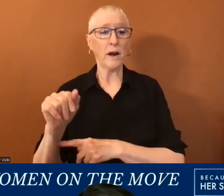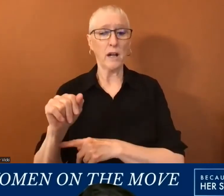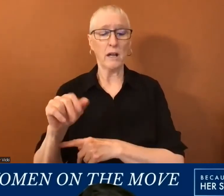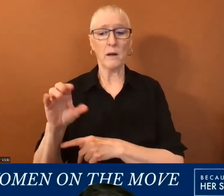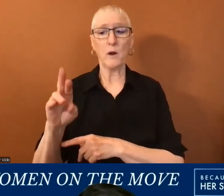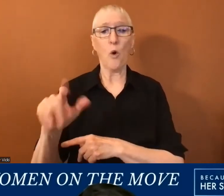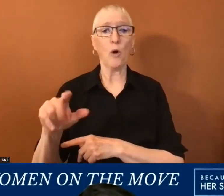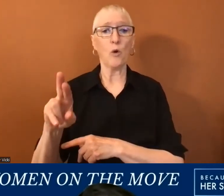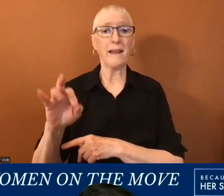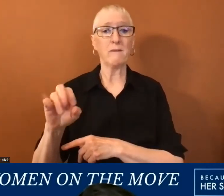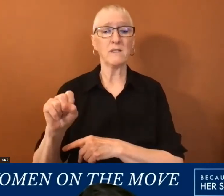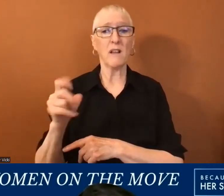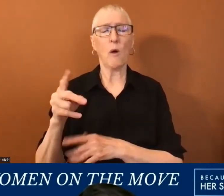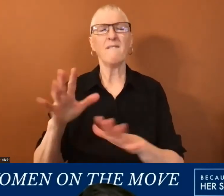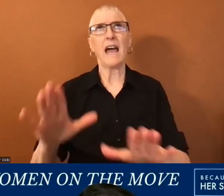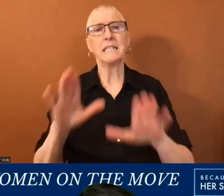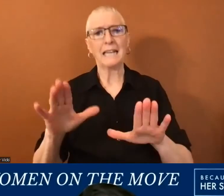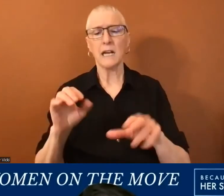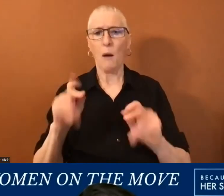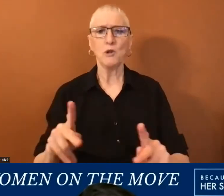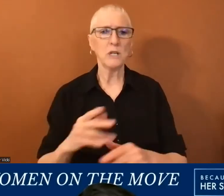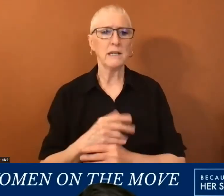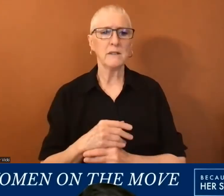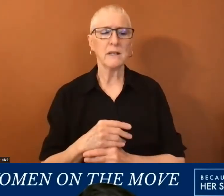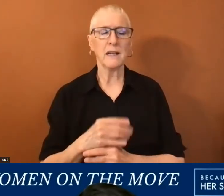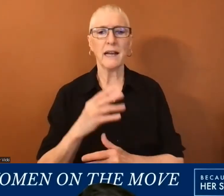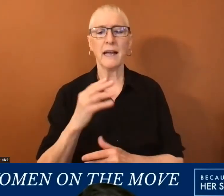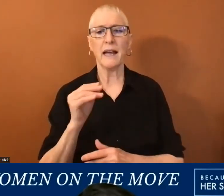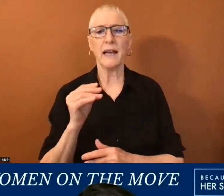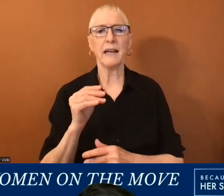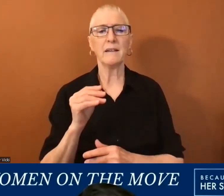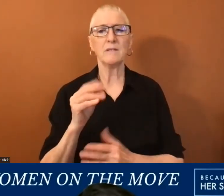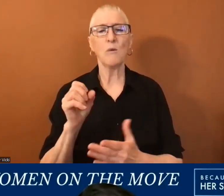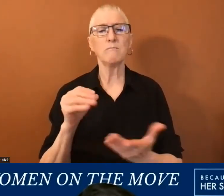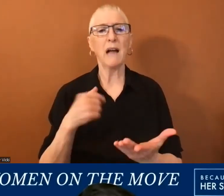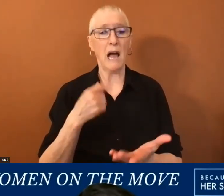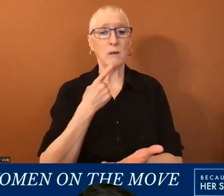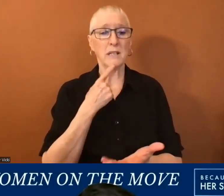and both were really fantastic opportunities. Um, so I would say, you know, get experience in the